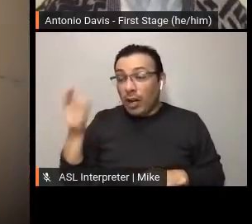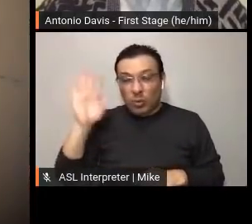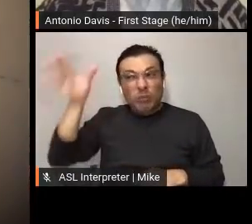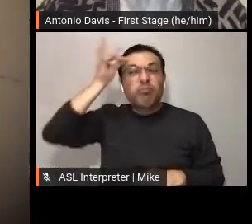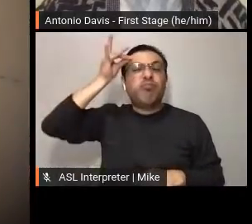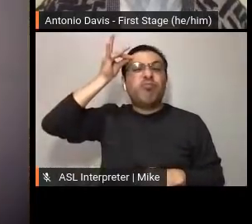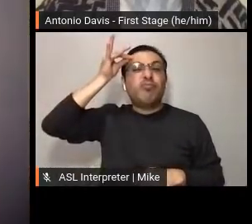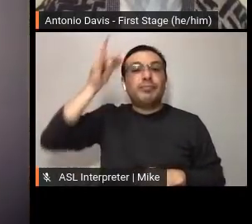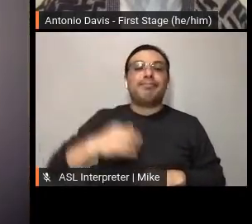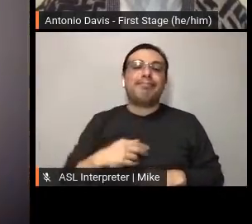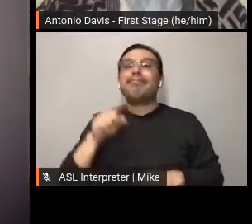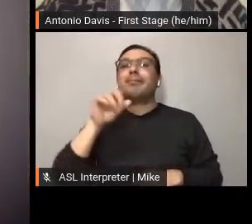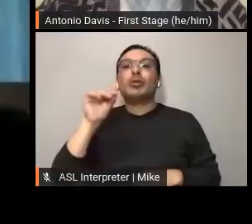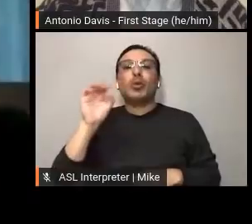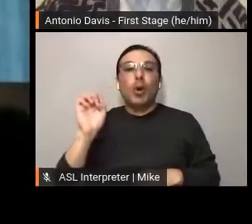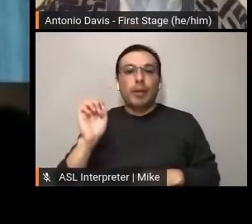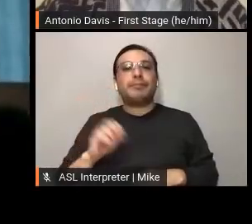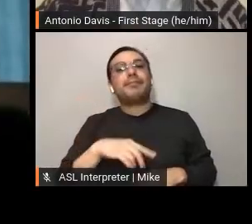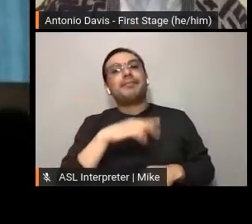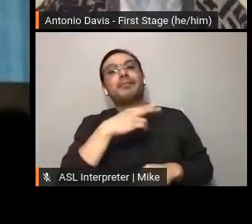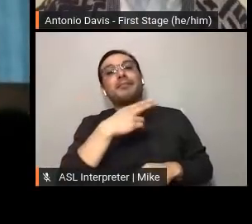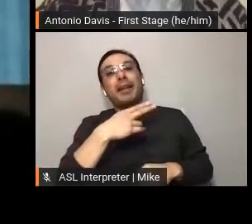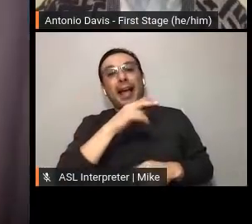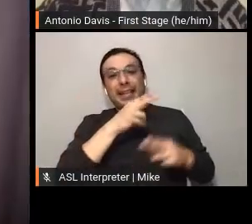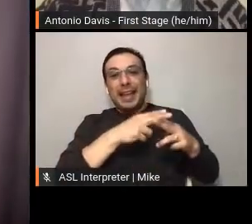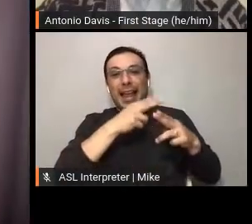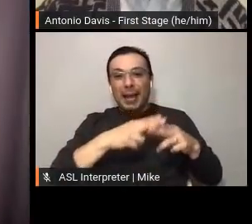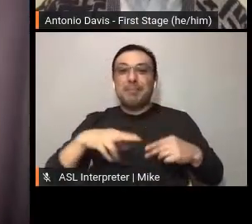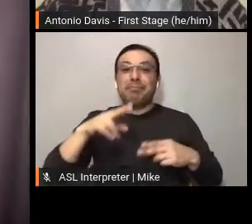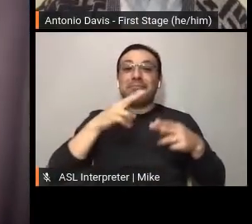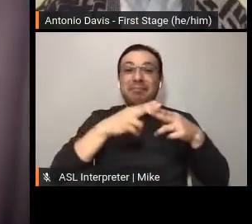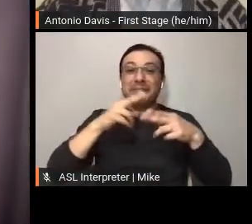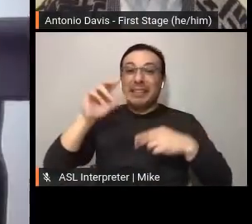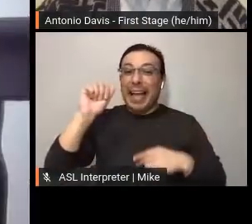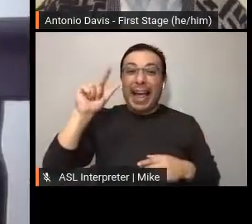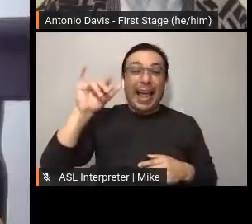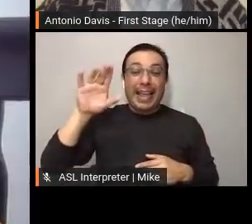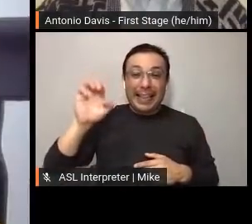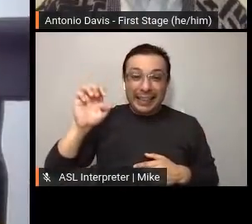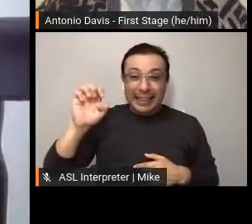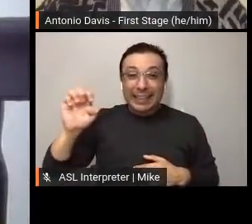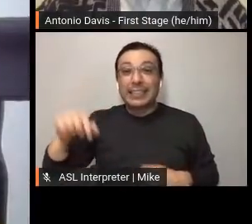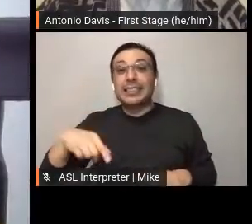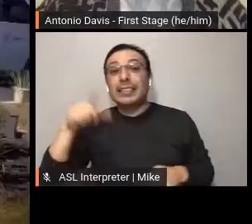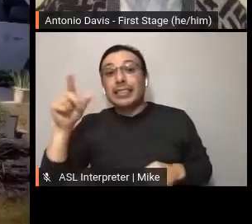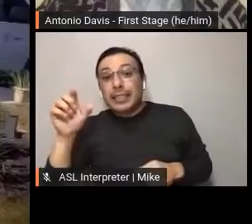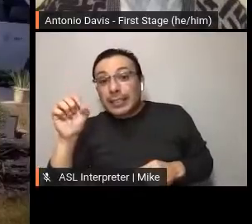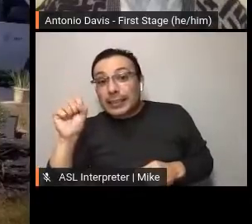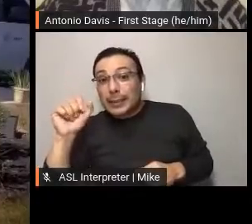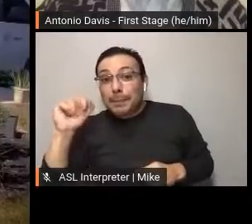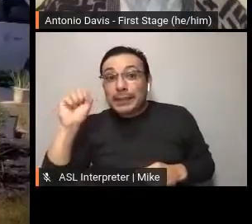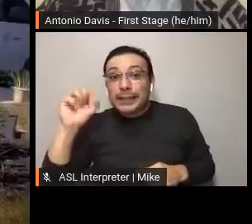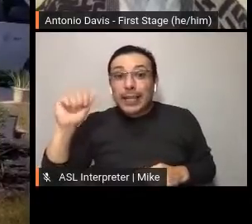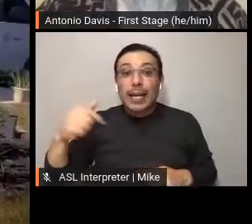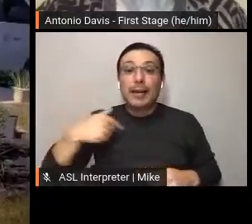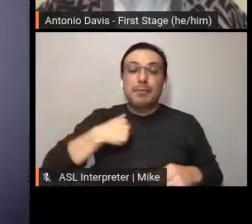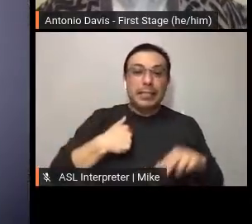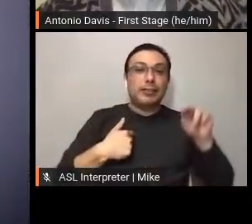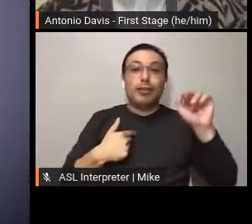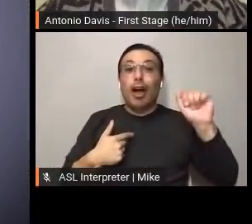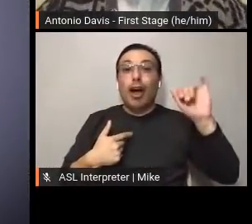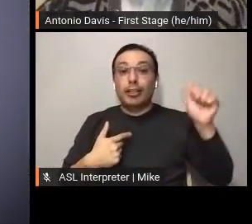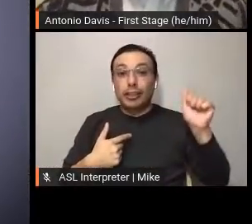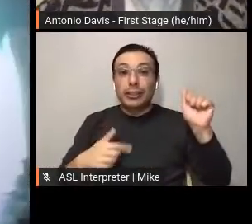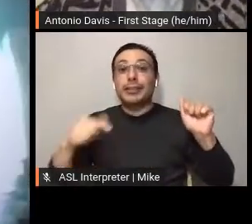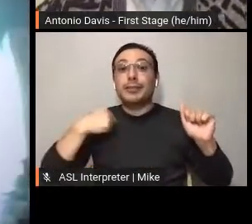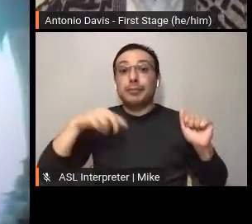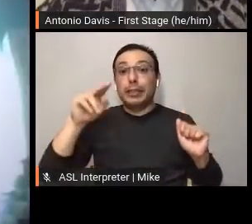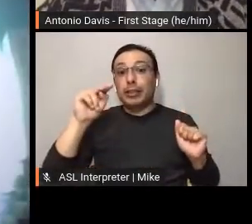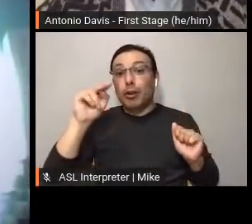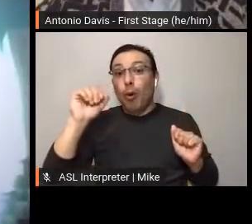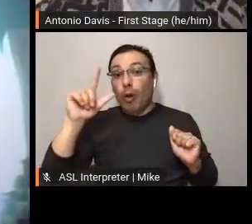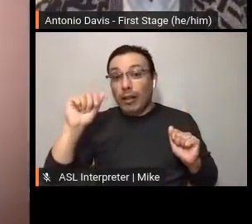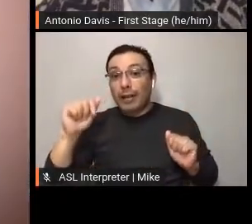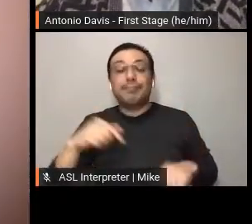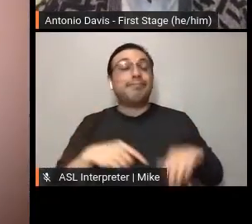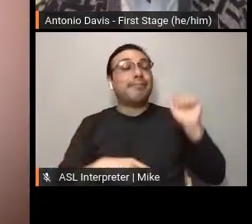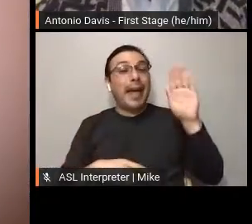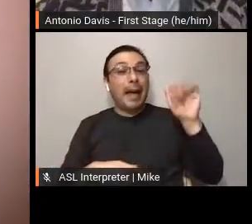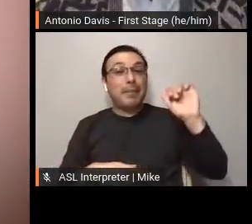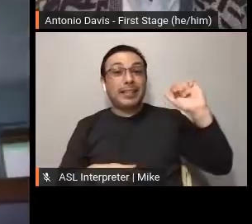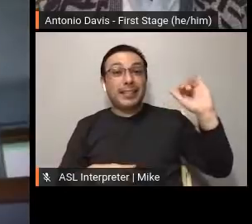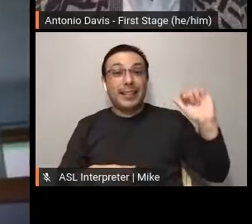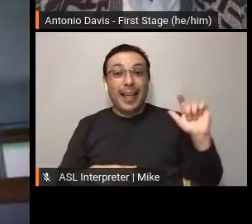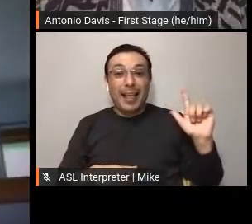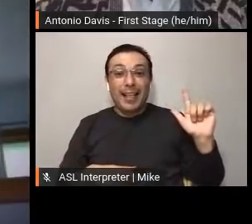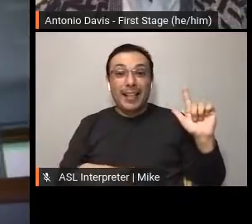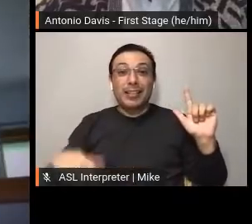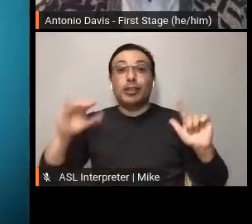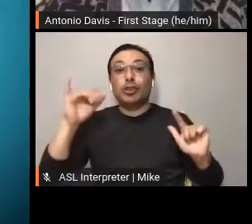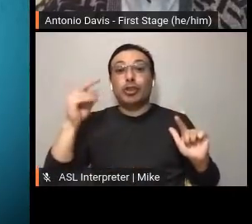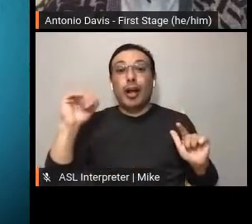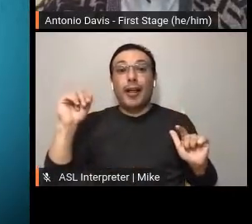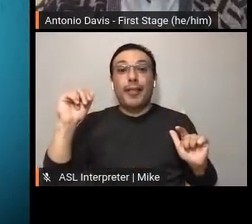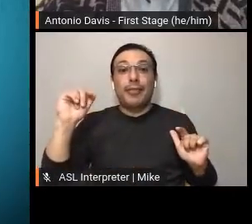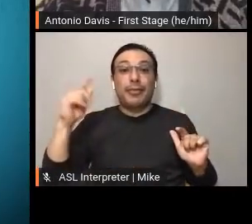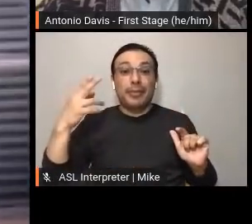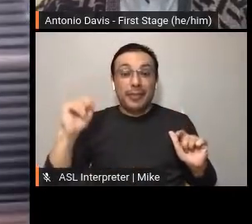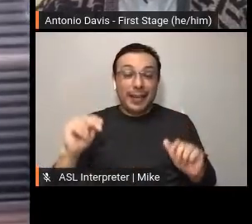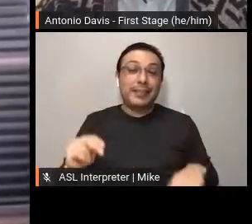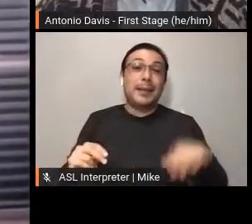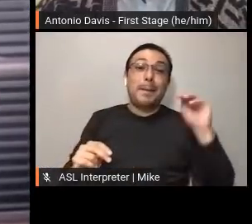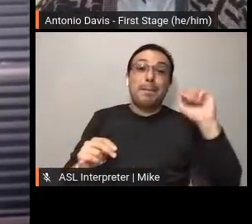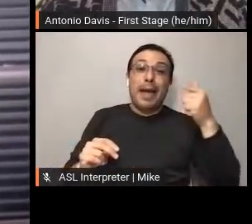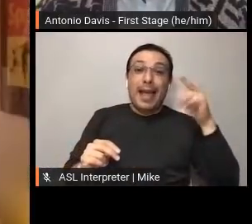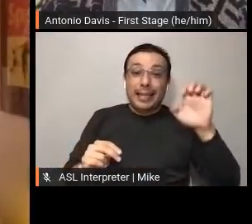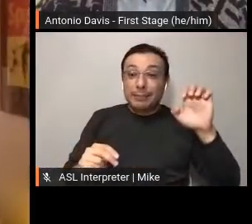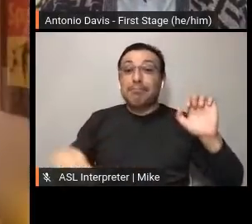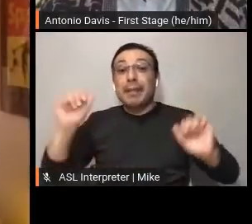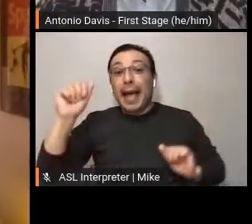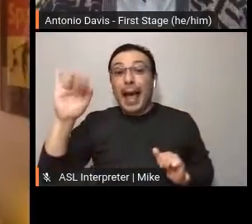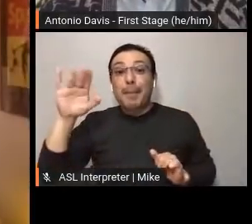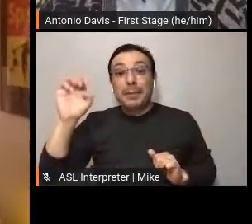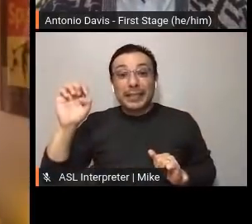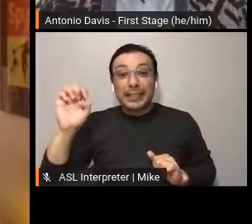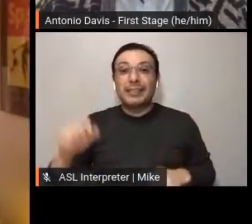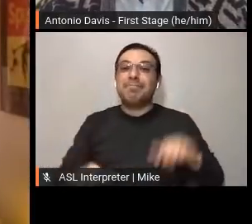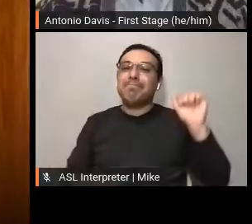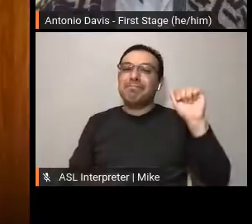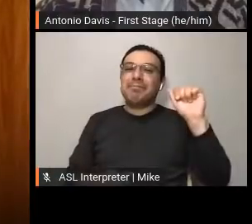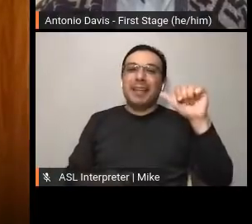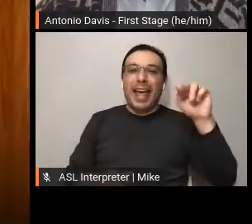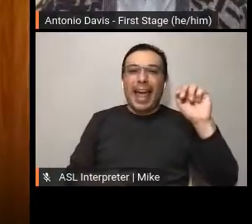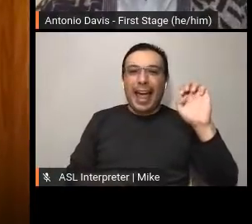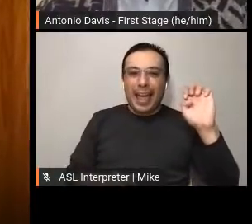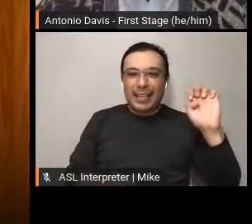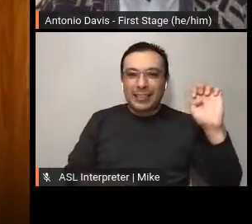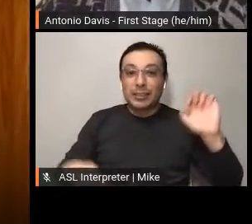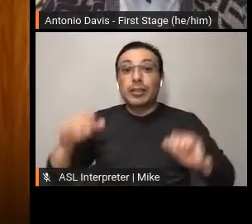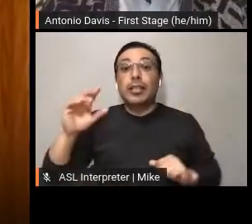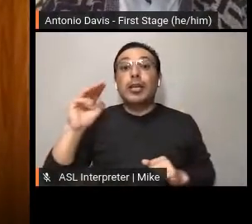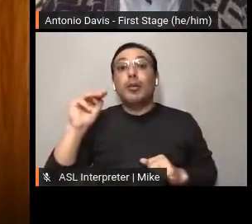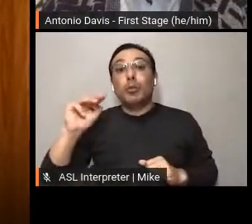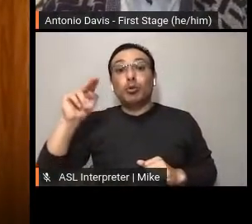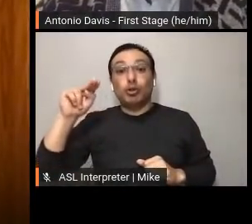(all sharing names)